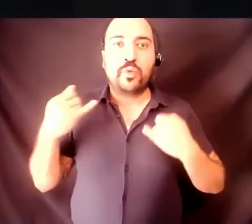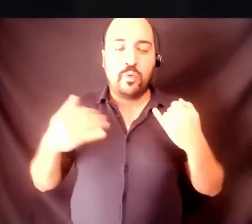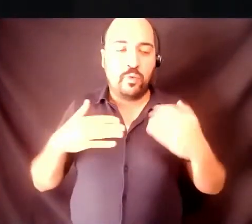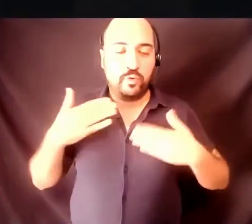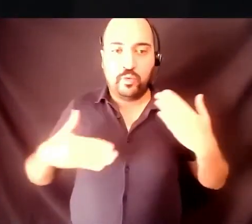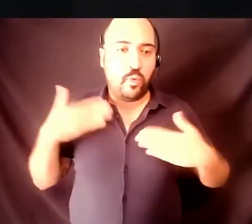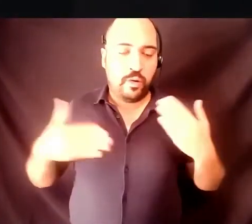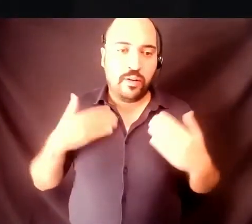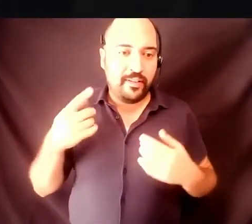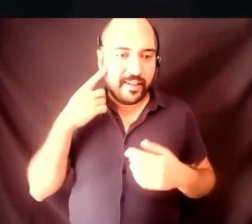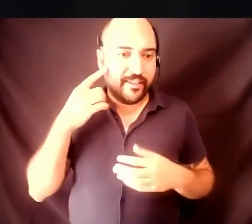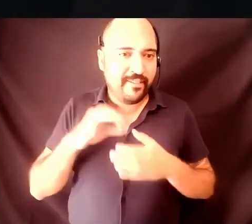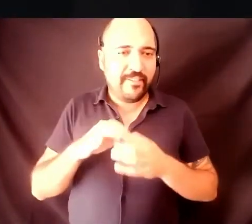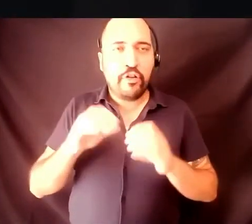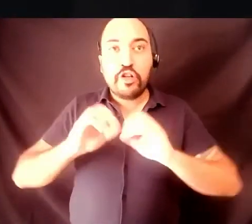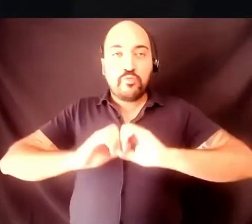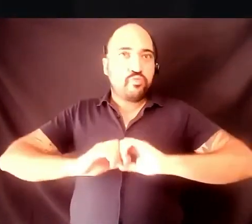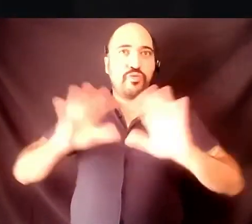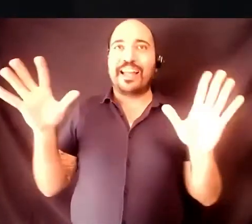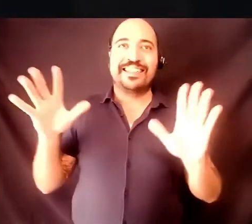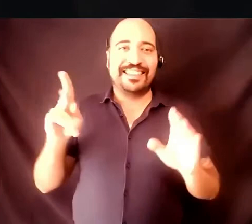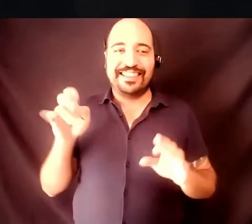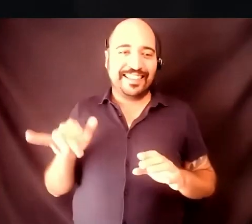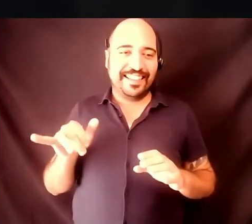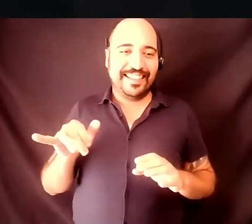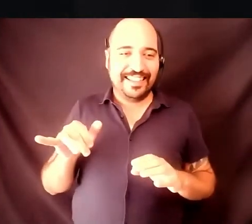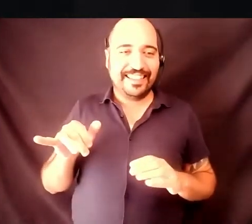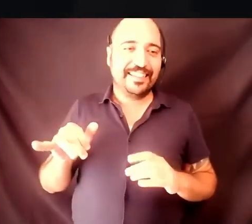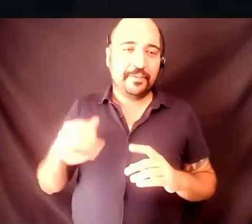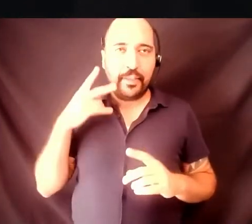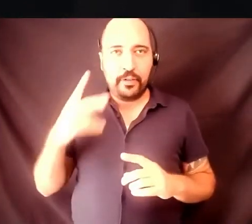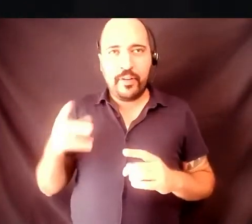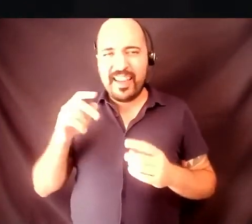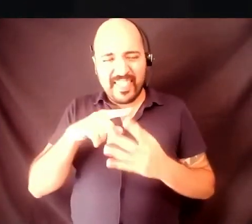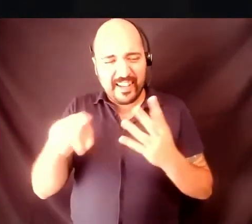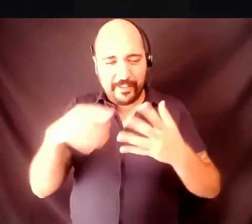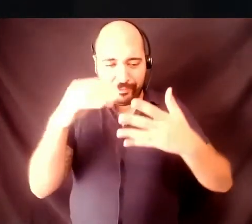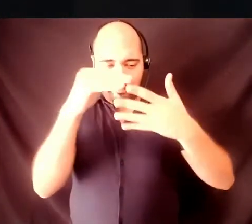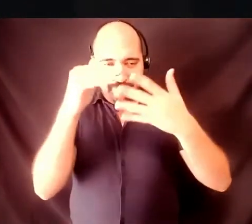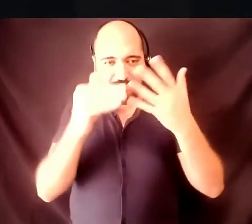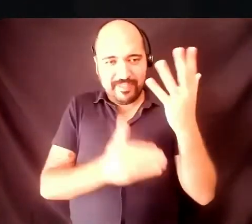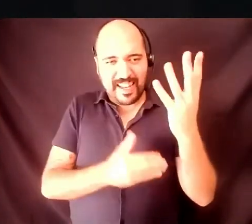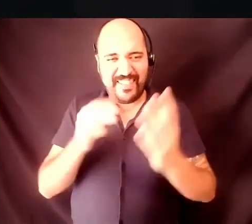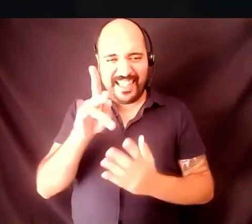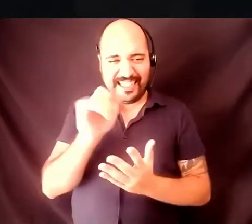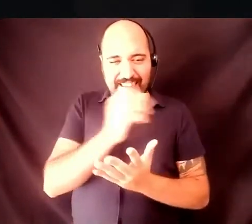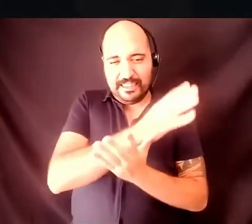When you look at the overtone series, the way it's broken down, the key of A is known as the brightest key.